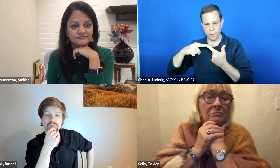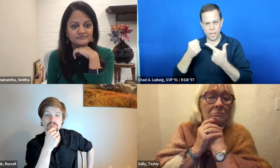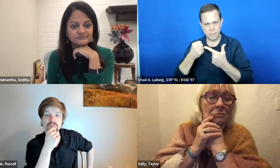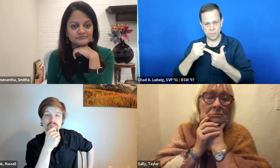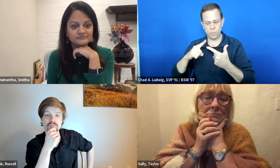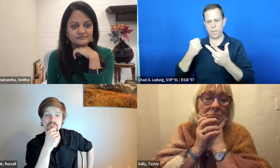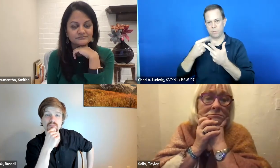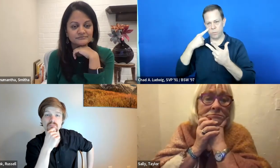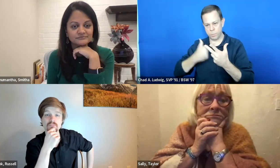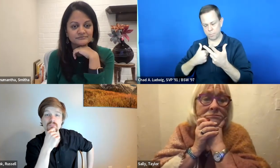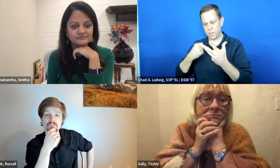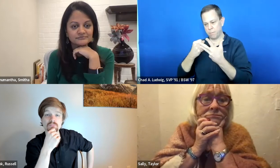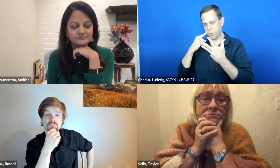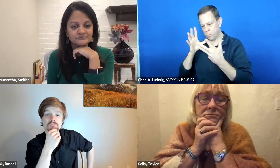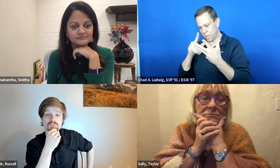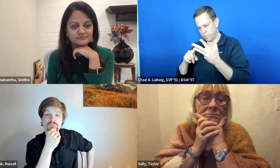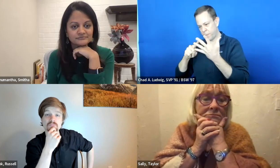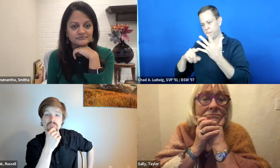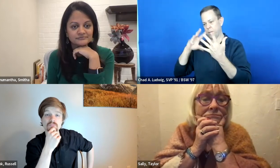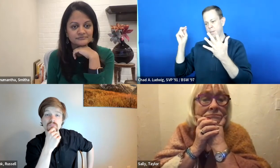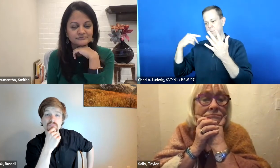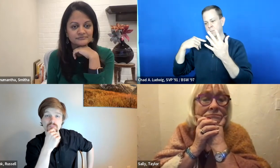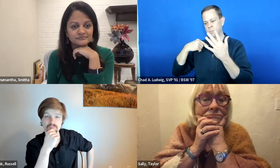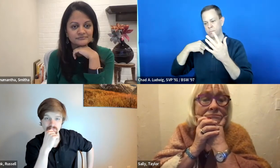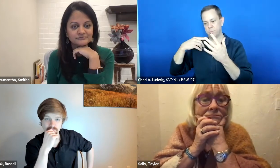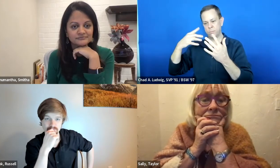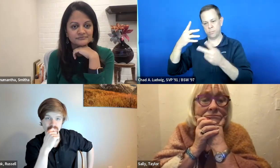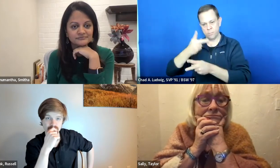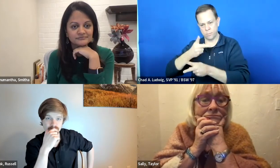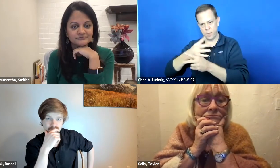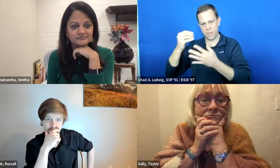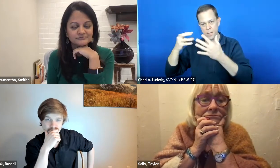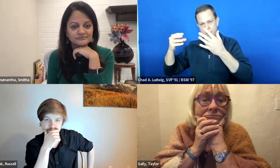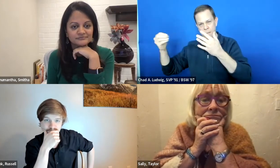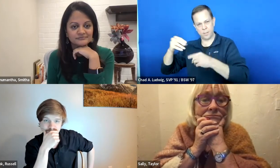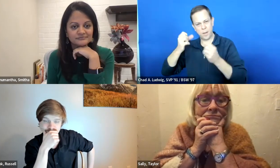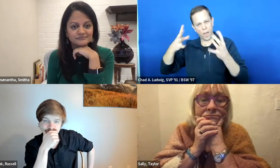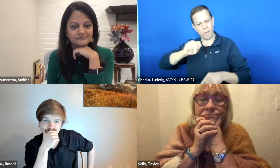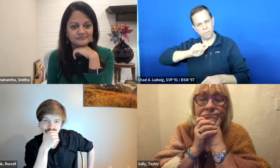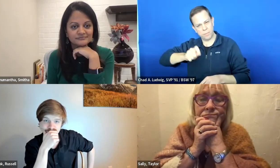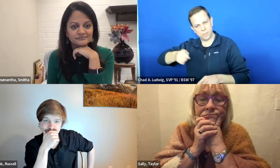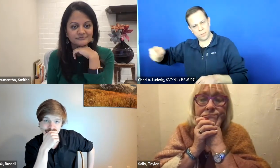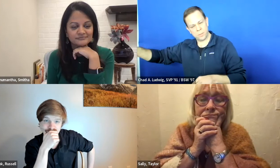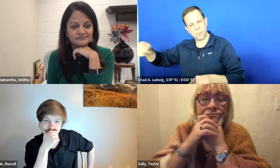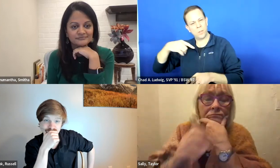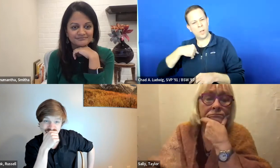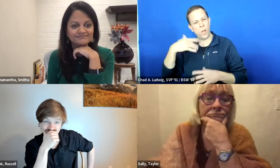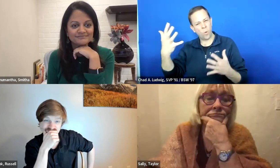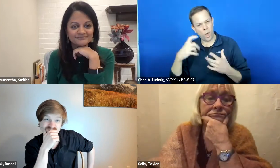about being a caregiver and being a support person, when I thought about having a caregiver or support person for me, having a support person for my mom, having interpreters,